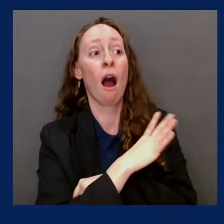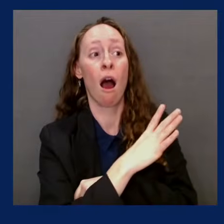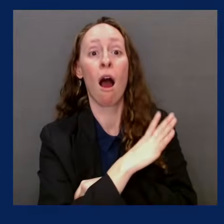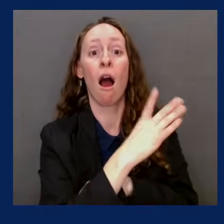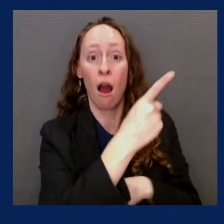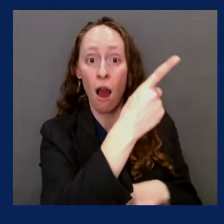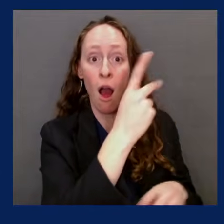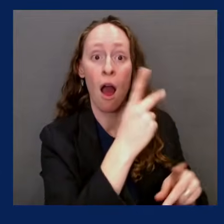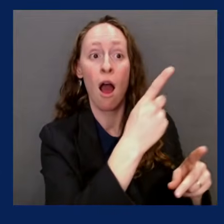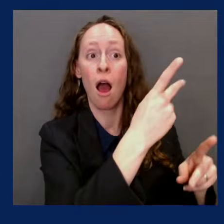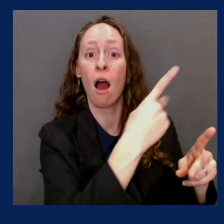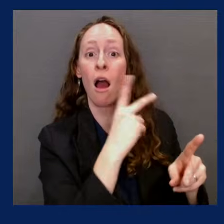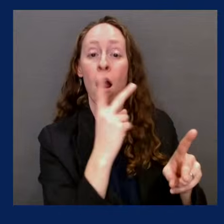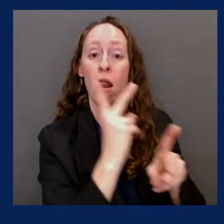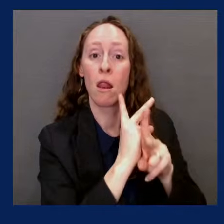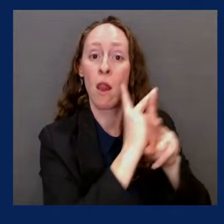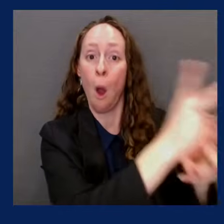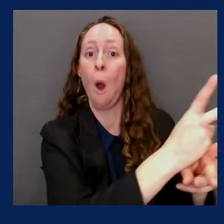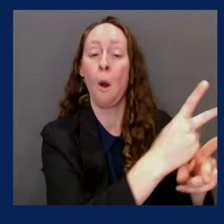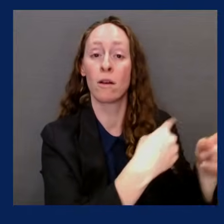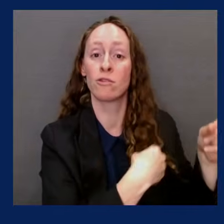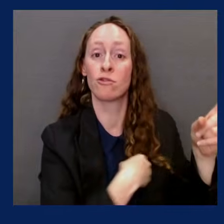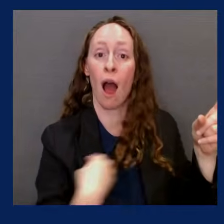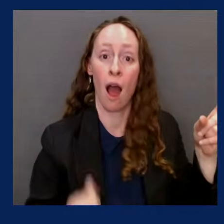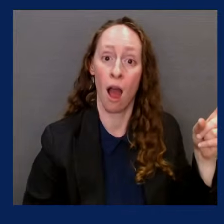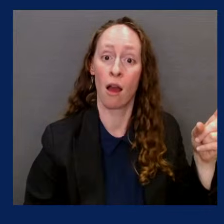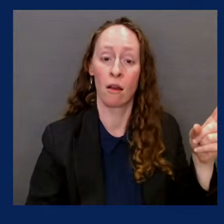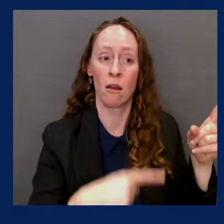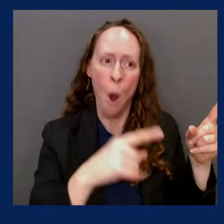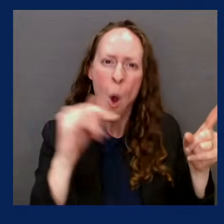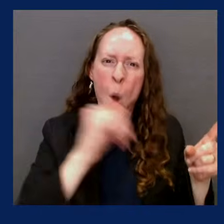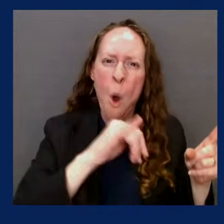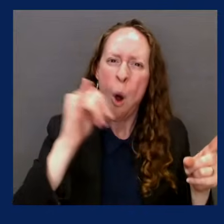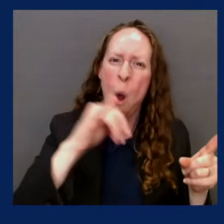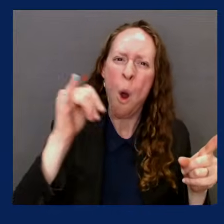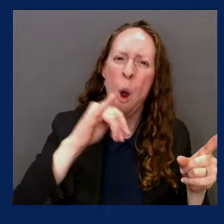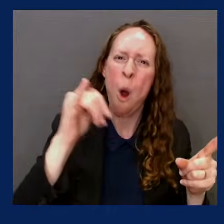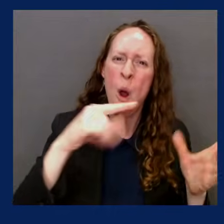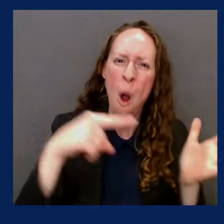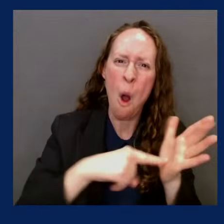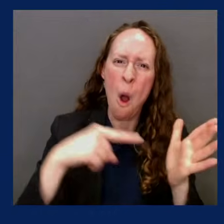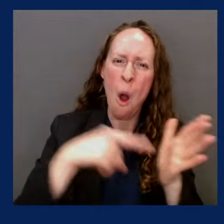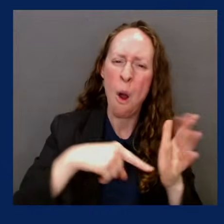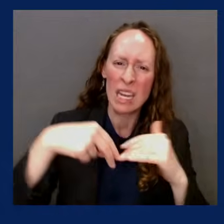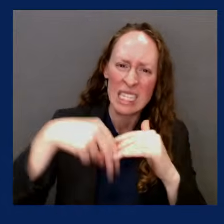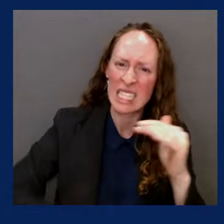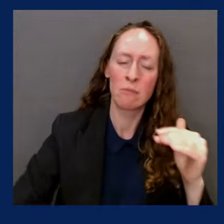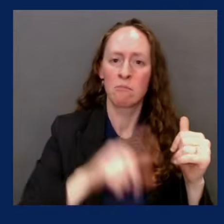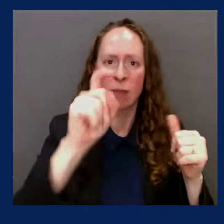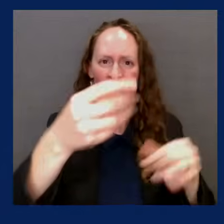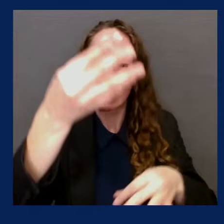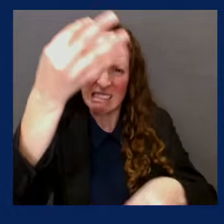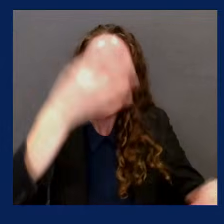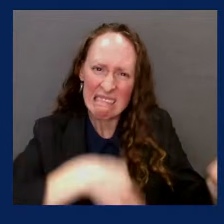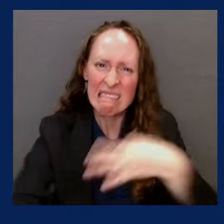at the G20, we were able to act on a proposal I had to bring -- to build a railroad all the way from Riyadh,